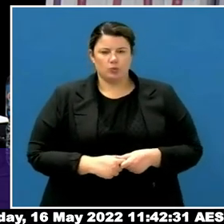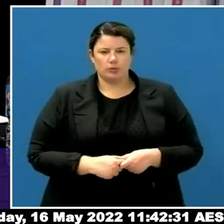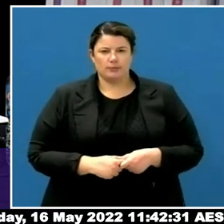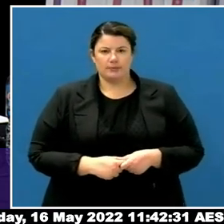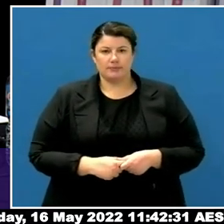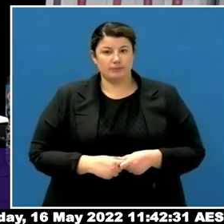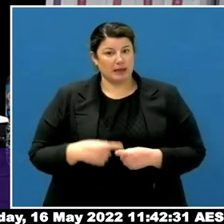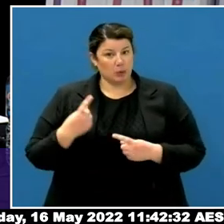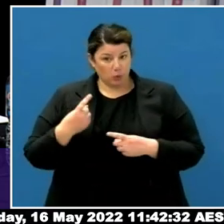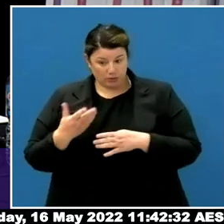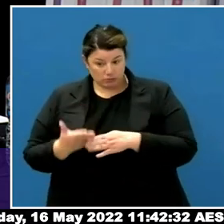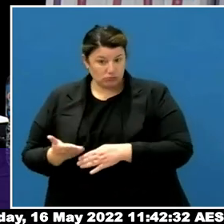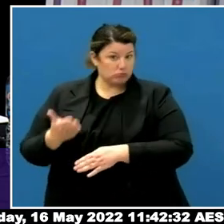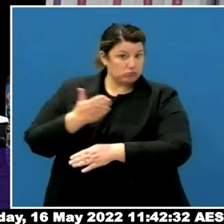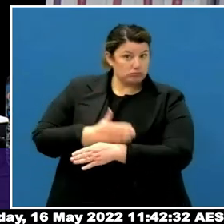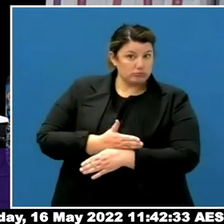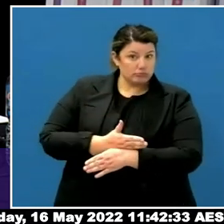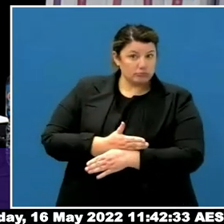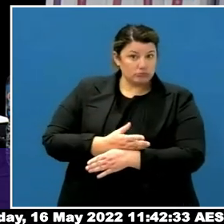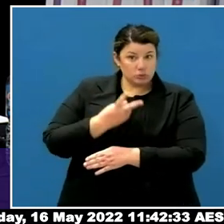Yes. CHAIR: -in about 2017.